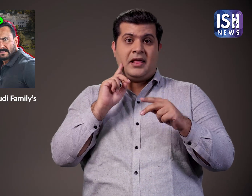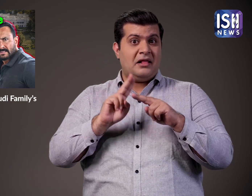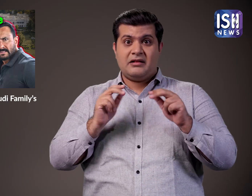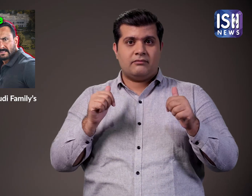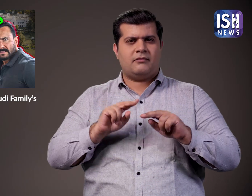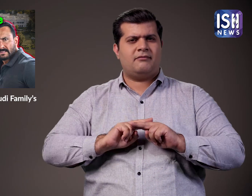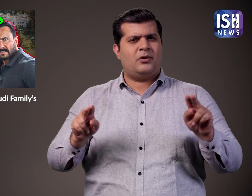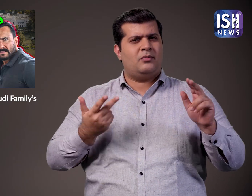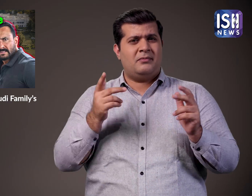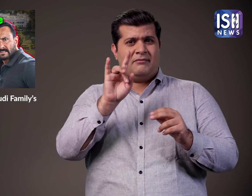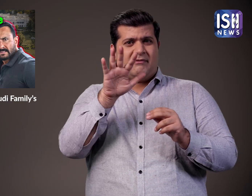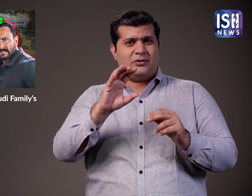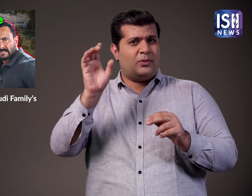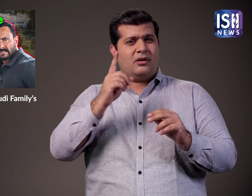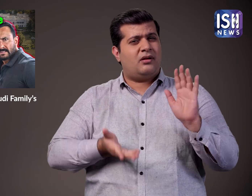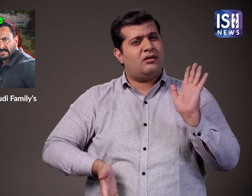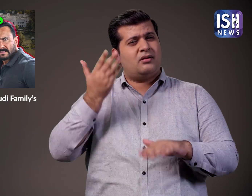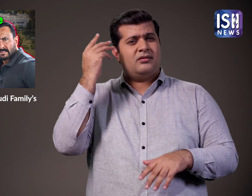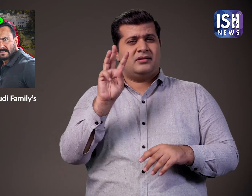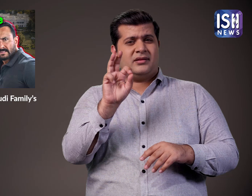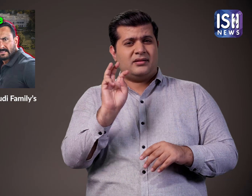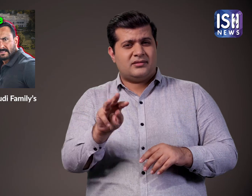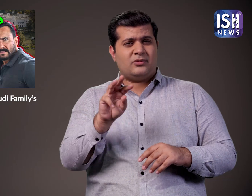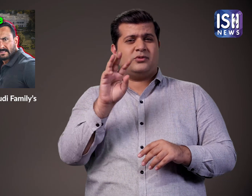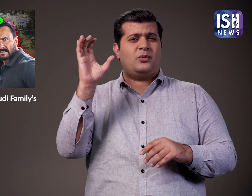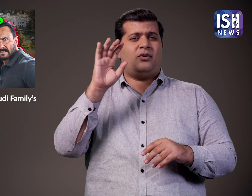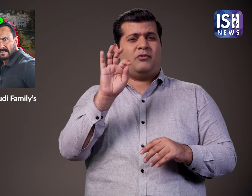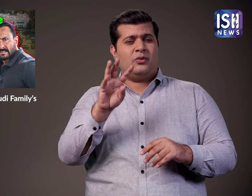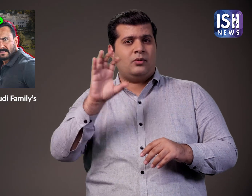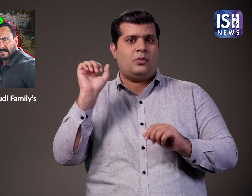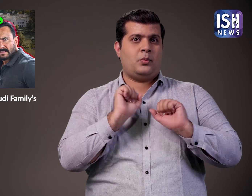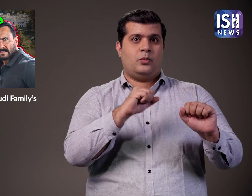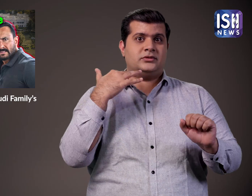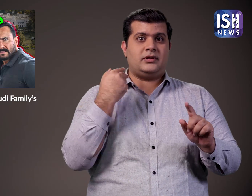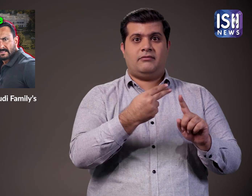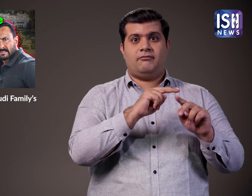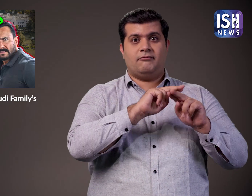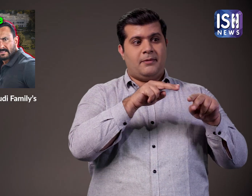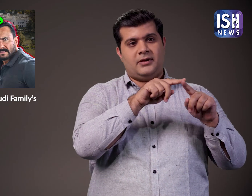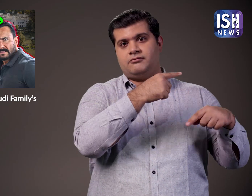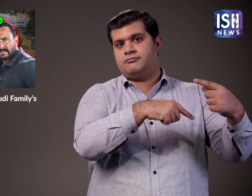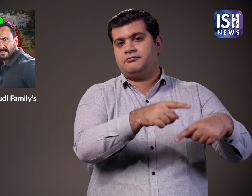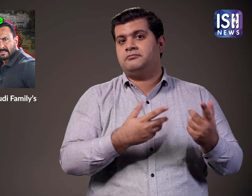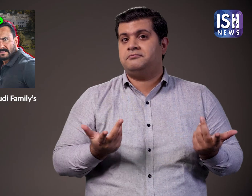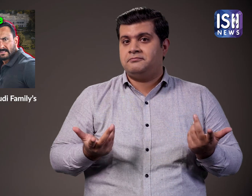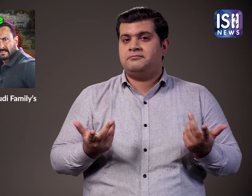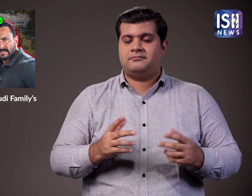If they win the case, Saif's property could be worth more than ₹15,000 crores, i.e. ₹30,000 - ₹40,000 crores.